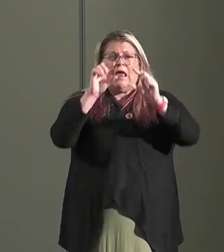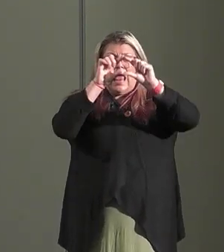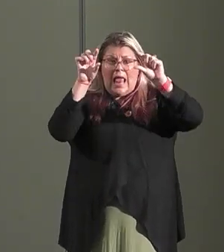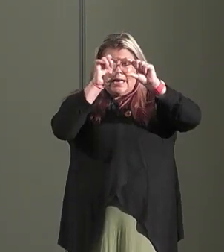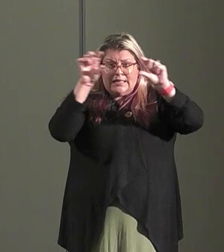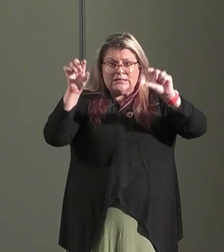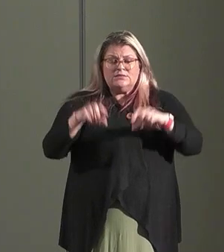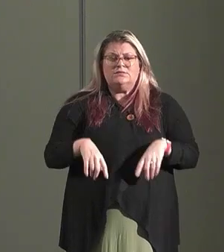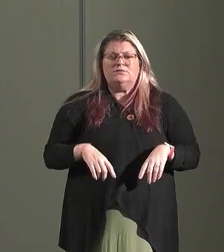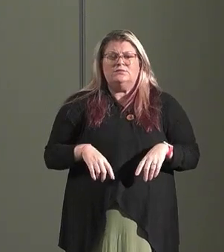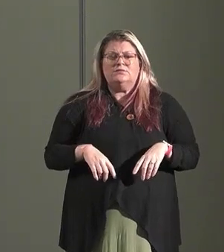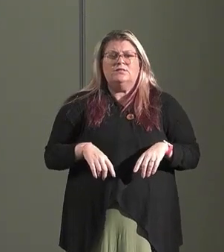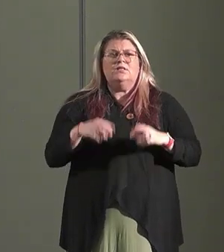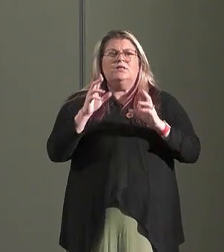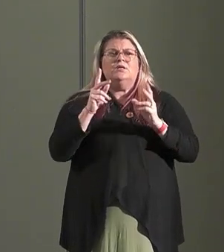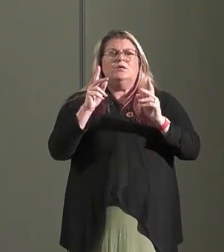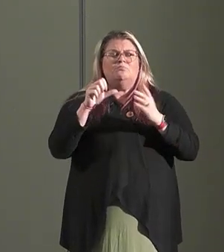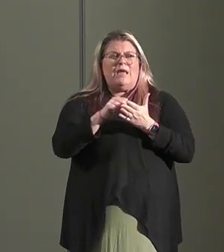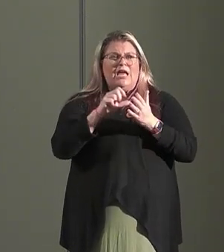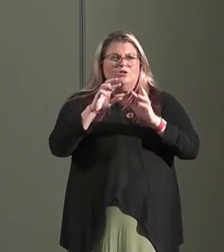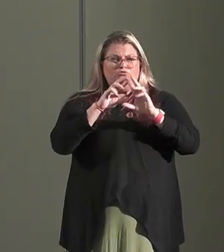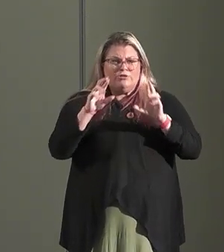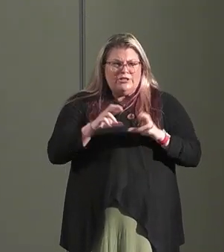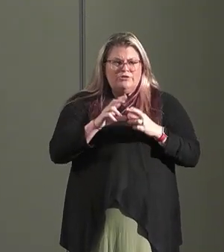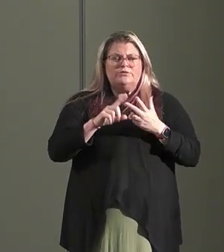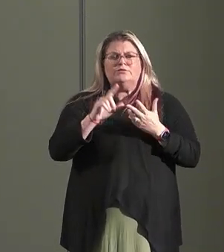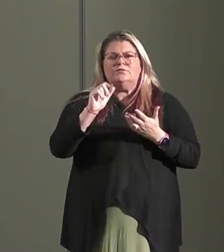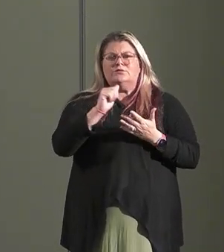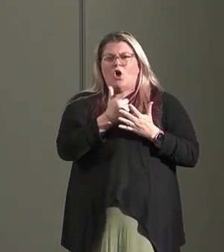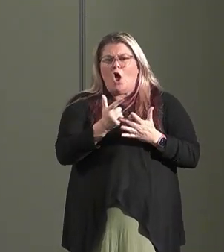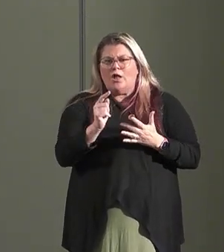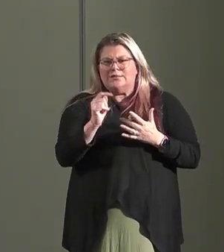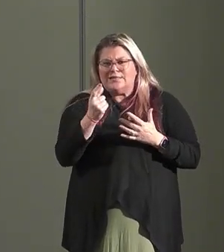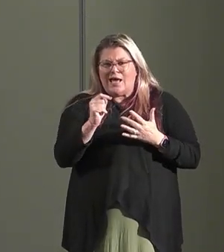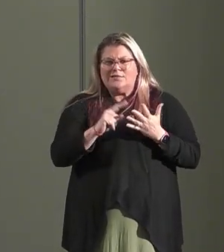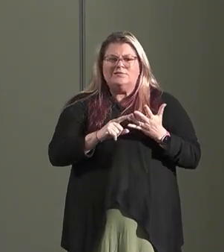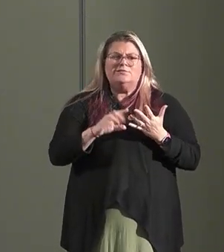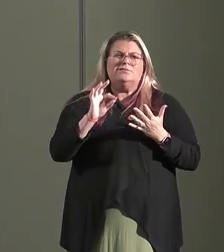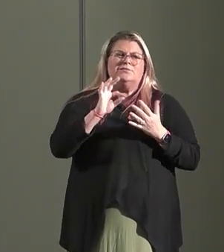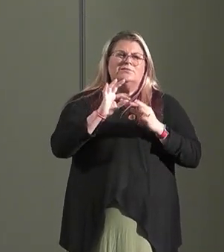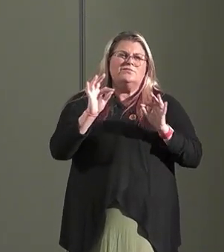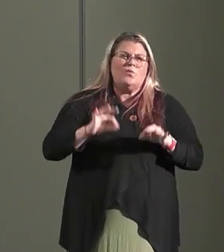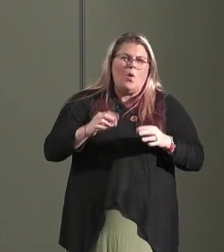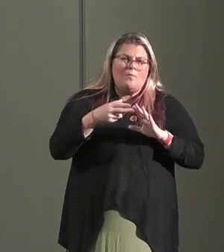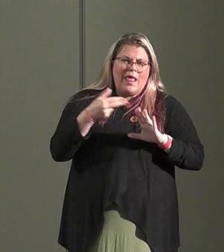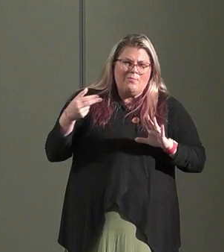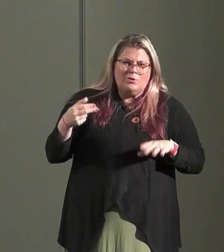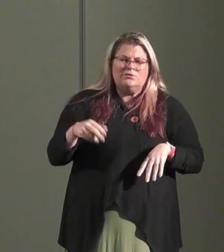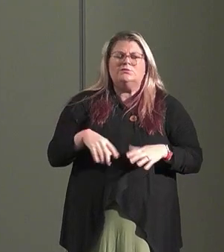page regions, alt-text and form labels. Then we ten years later revisited and